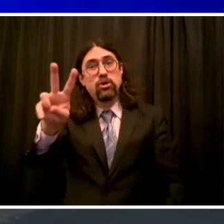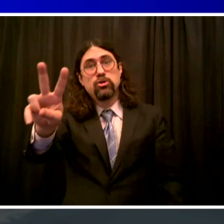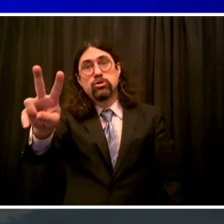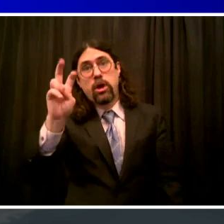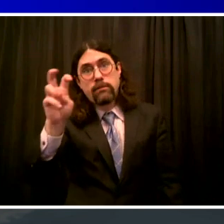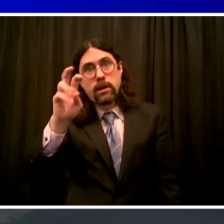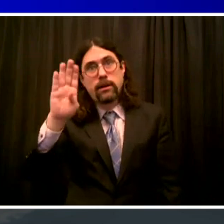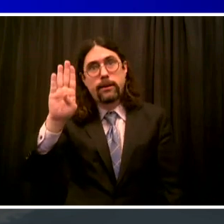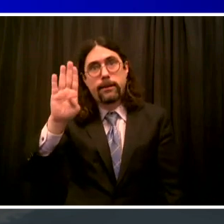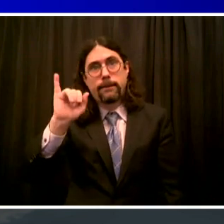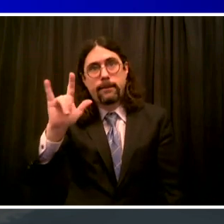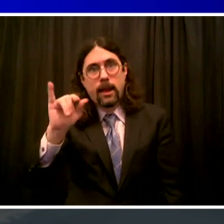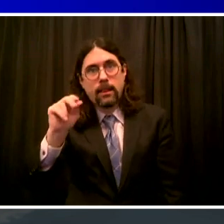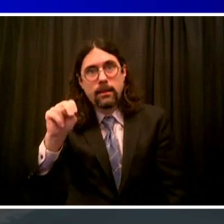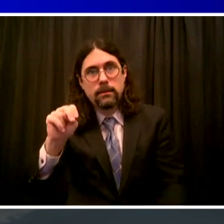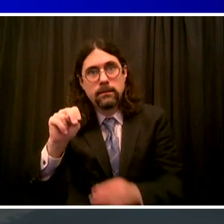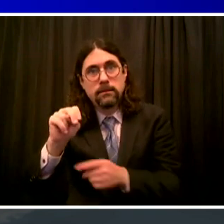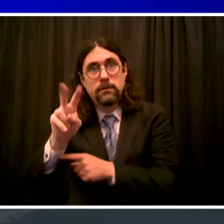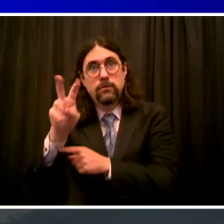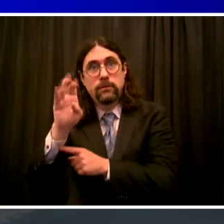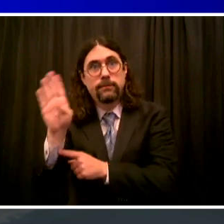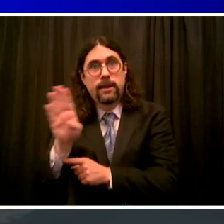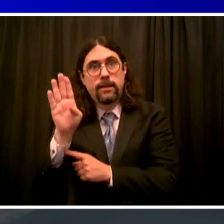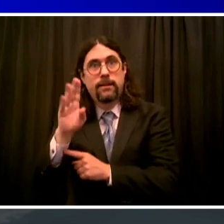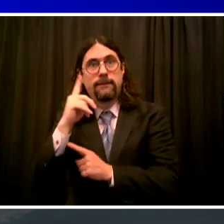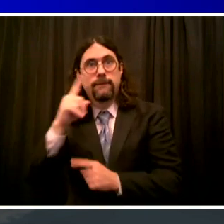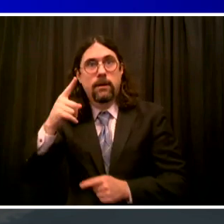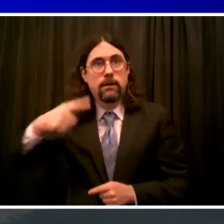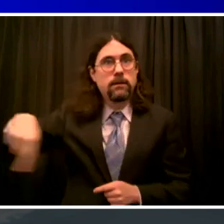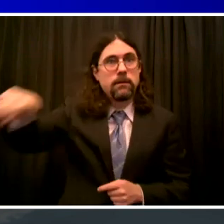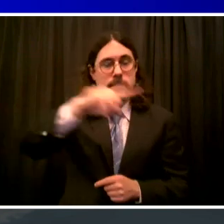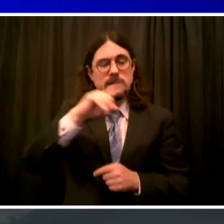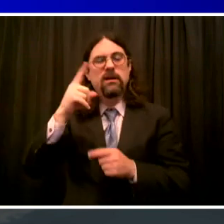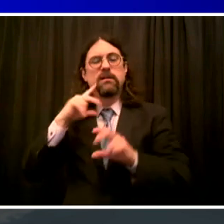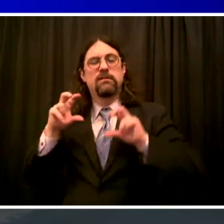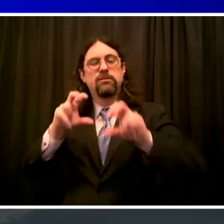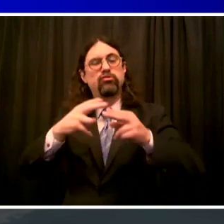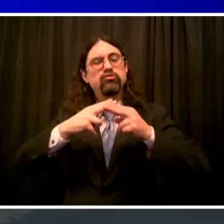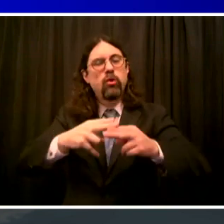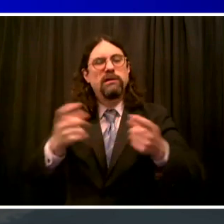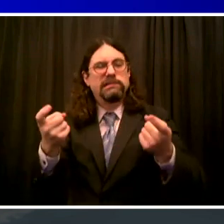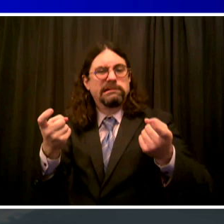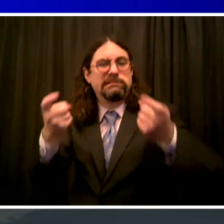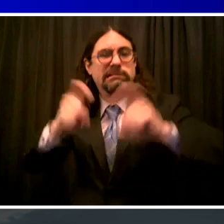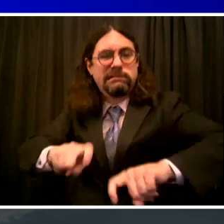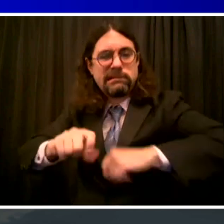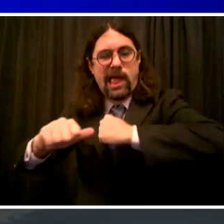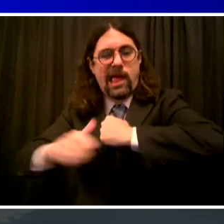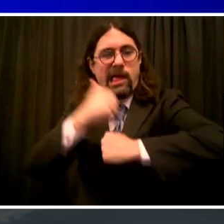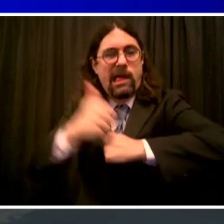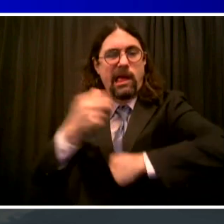$200 BILLION NAITONALLY. TO ESTABLISH